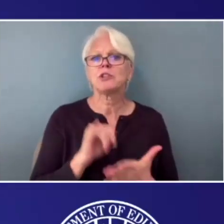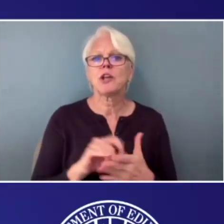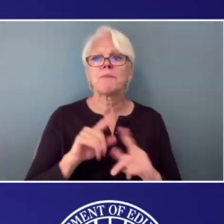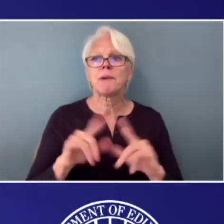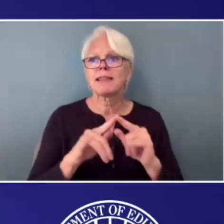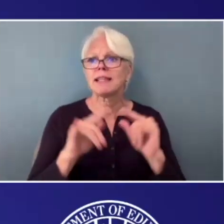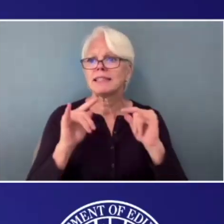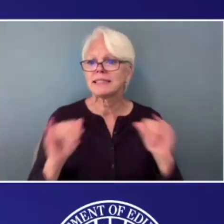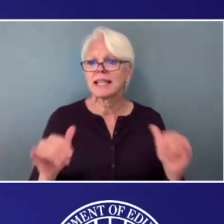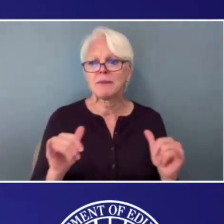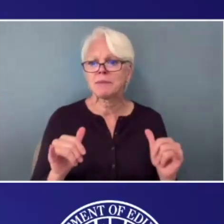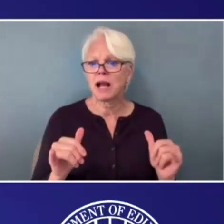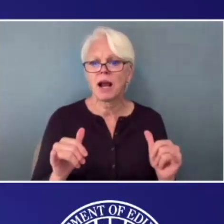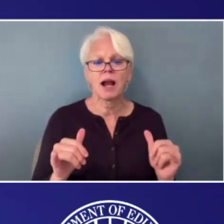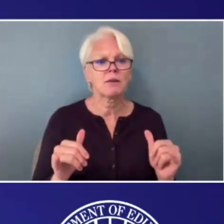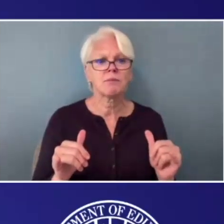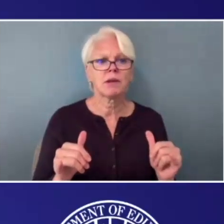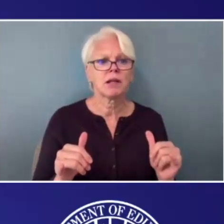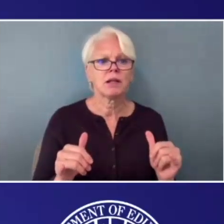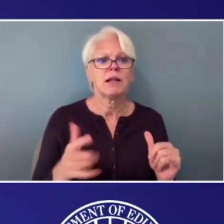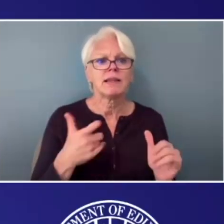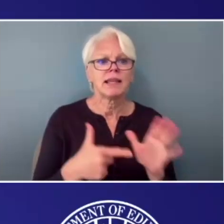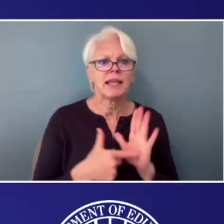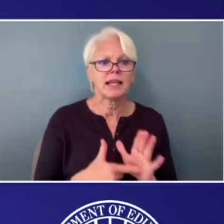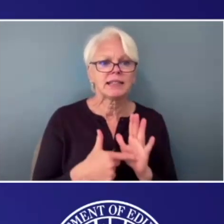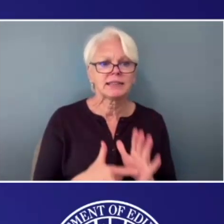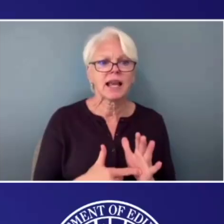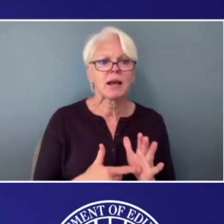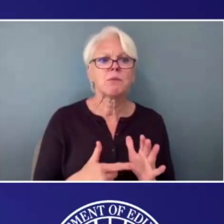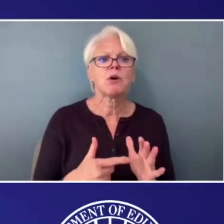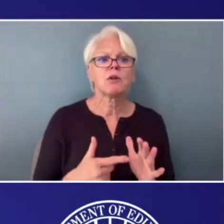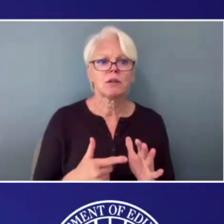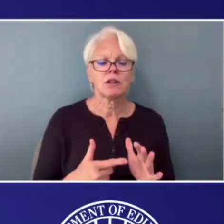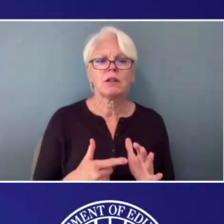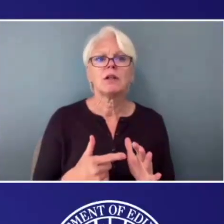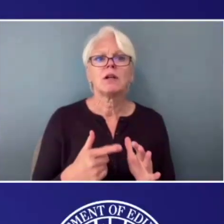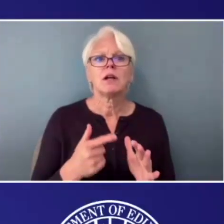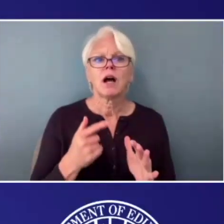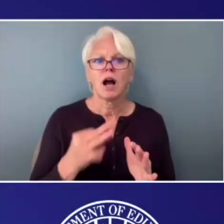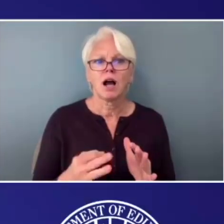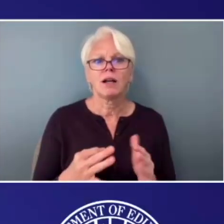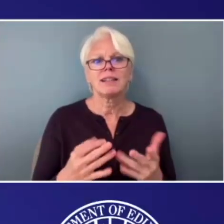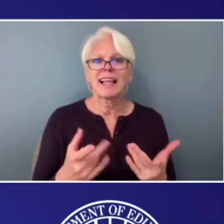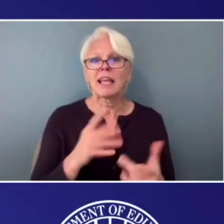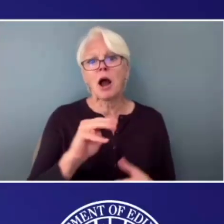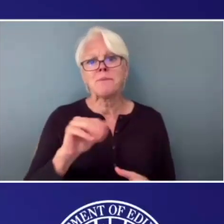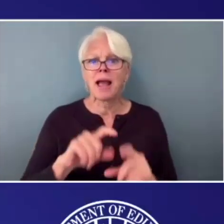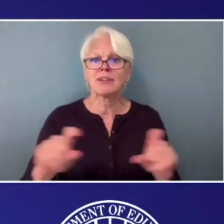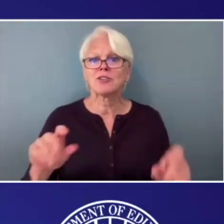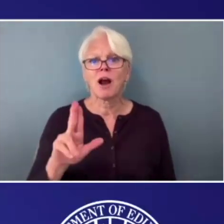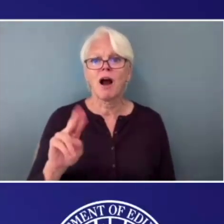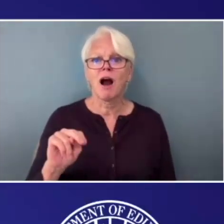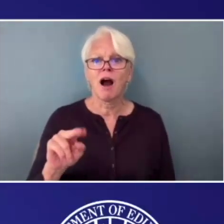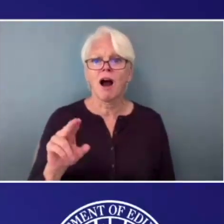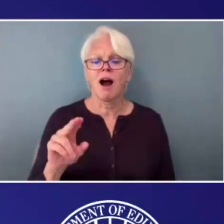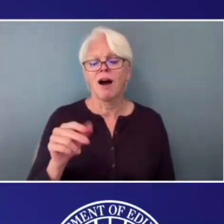there is, with the example from yesterday, master's and underwater basket weaving, is currently marketed right now as under